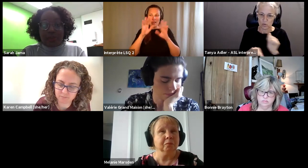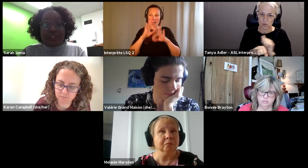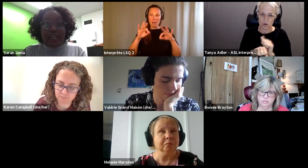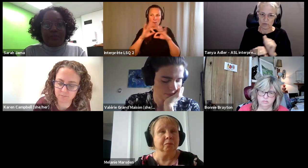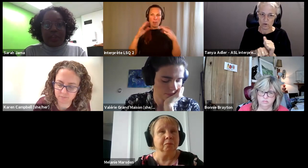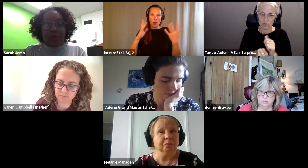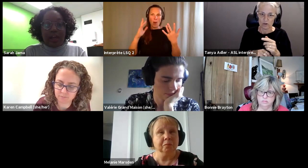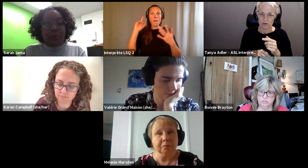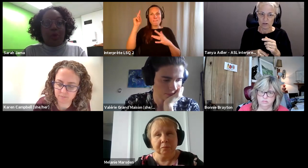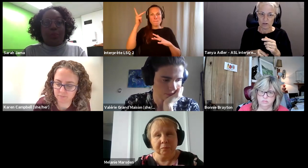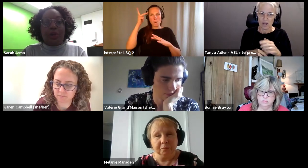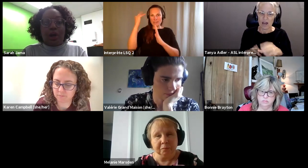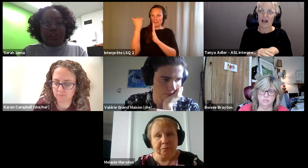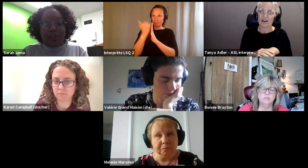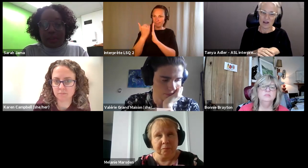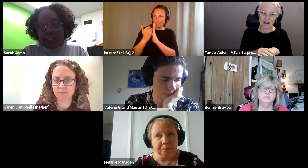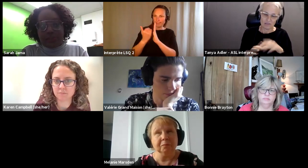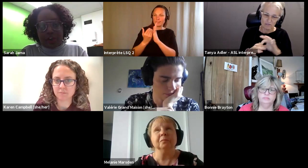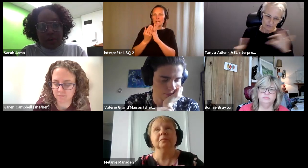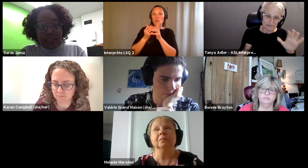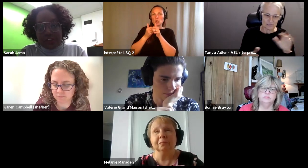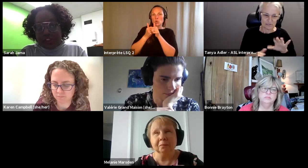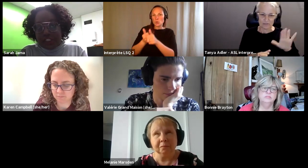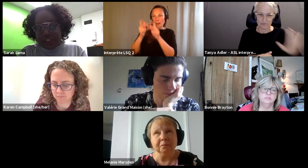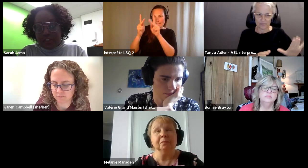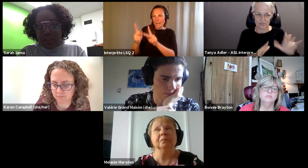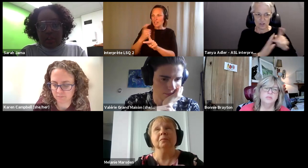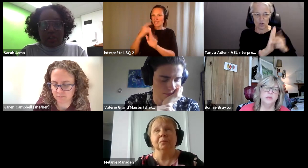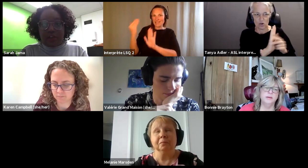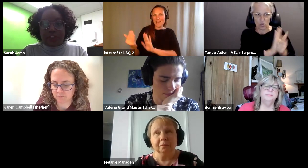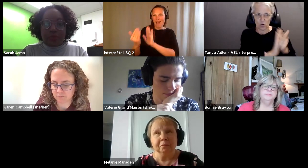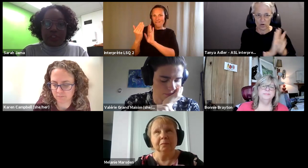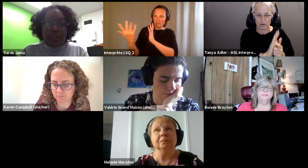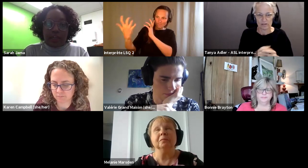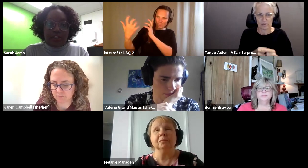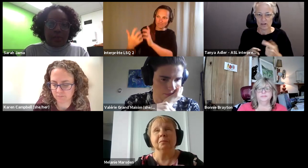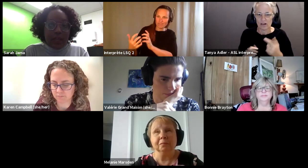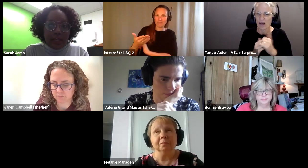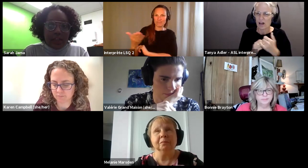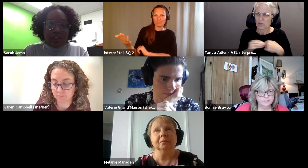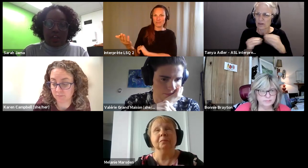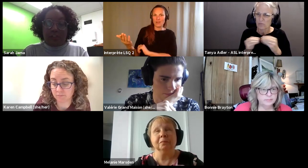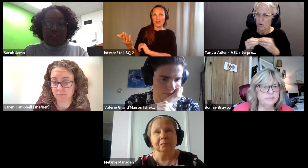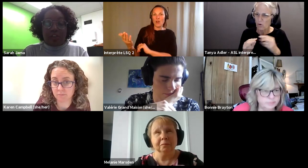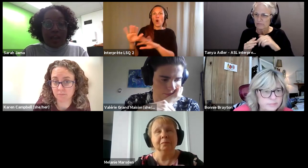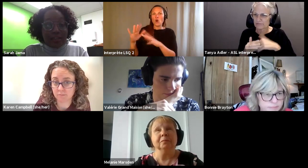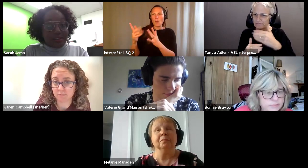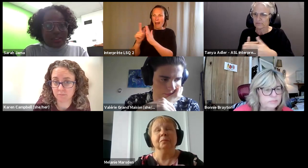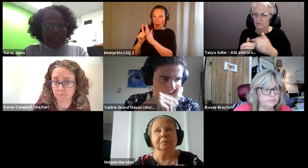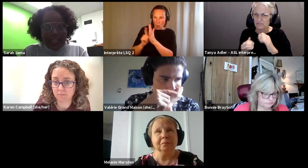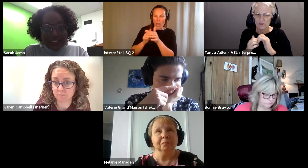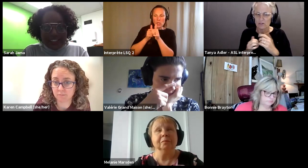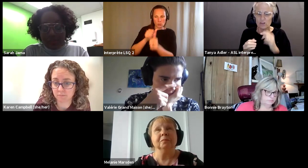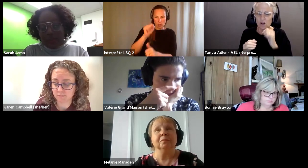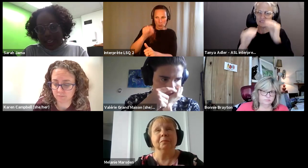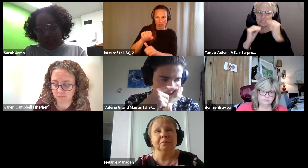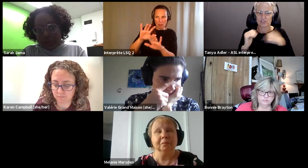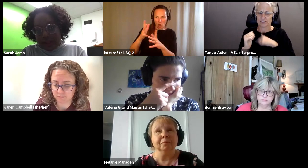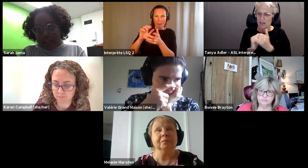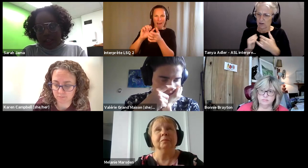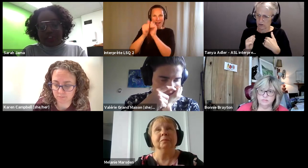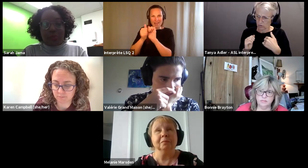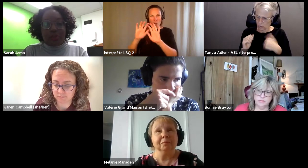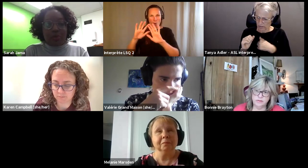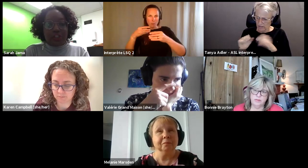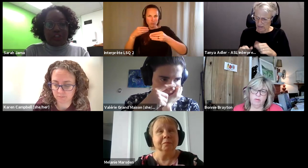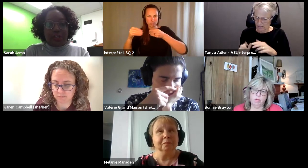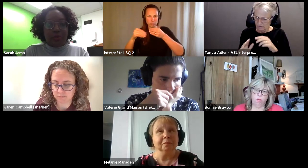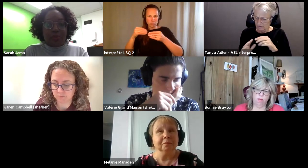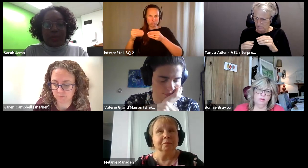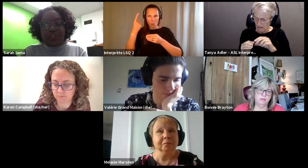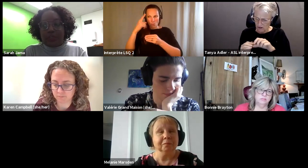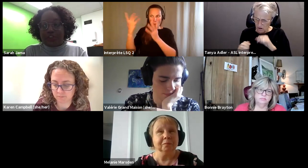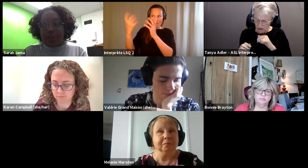Sarah Jama: outside of a How do we move beyond the limits of current legislation, none of us are really taught to do that none of us are taught to ask if we can do that, and so one of the questions I always go back to us.